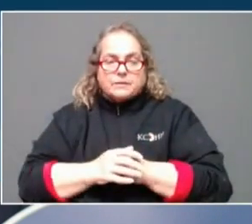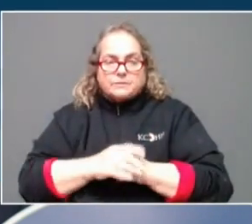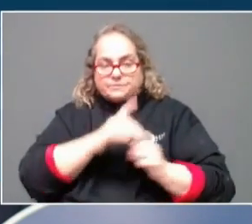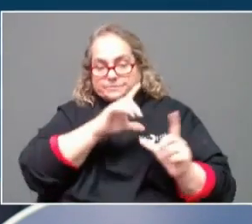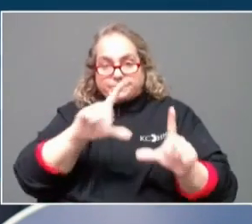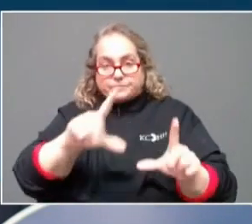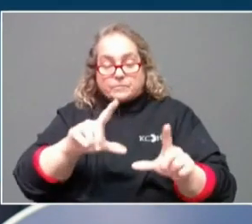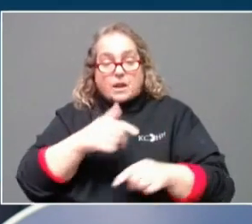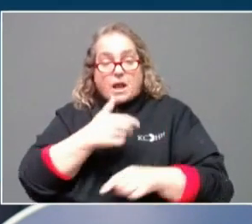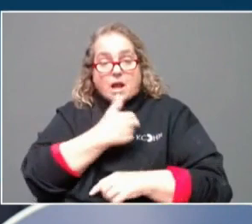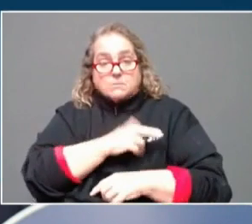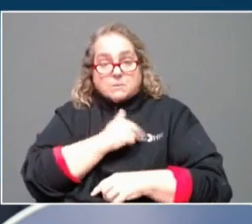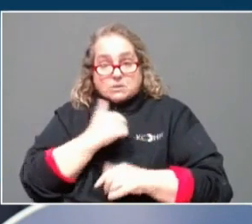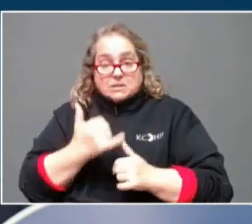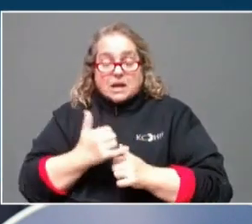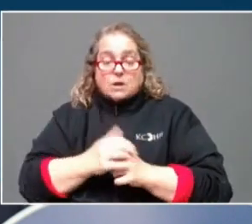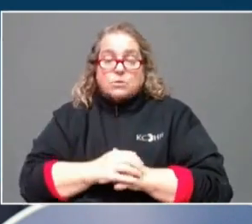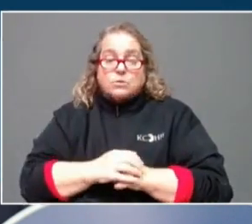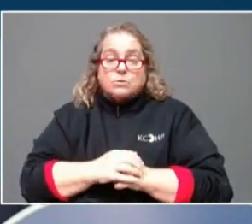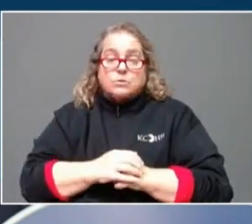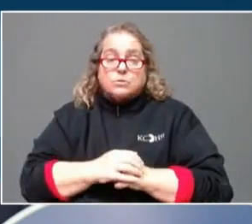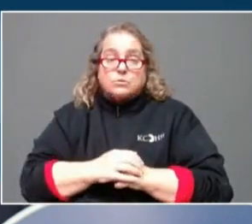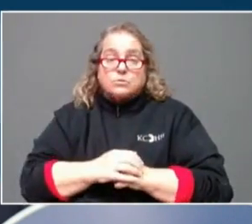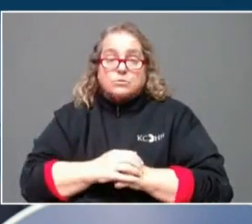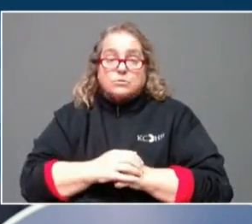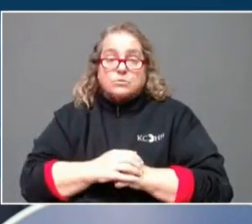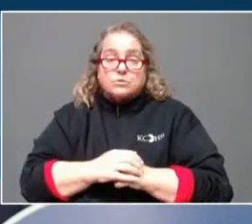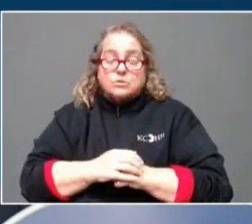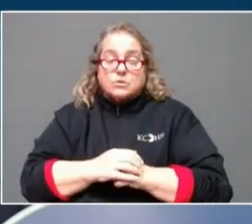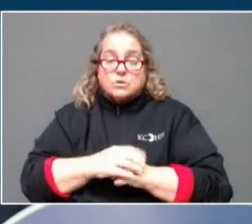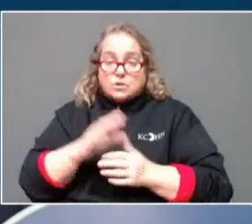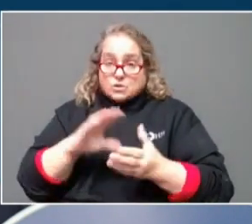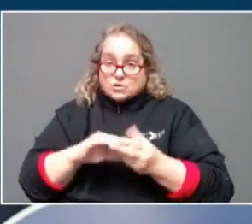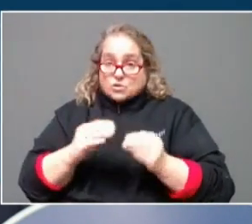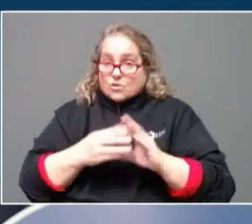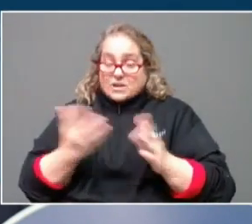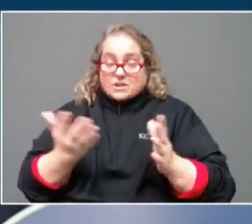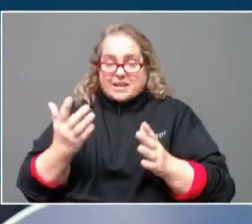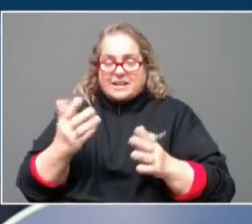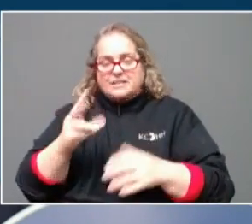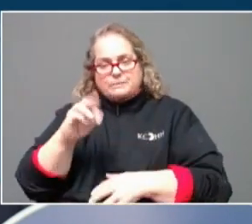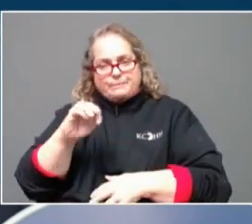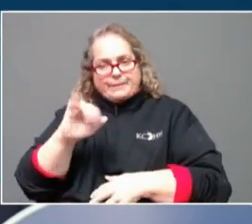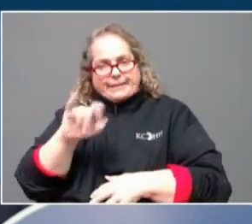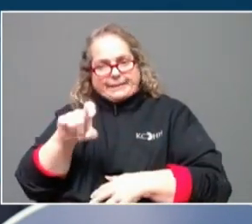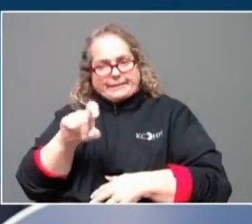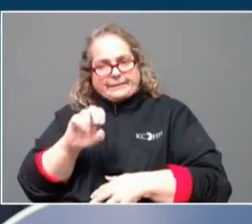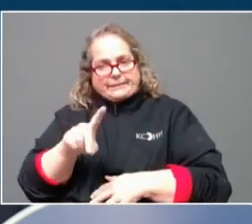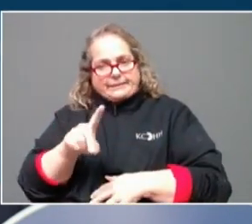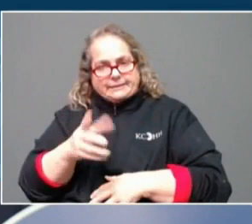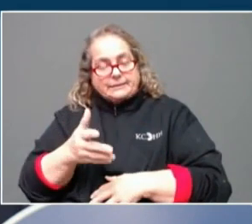quick here. Um The story is mixed on the big level. It's not good. So you